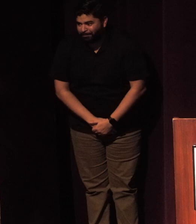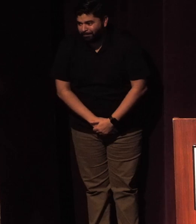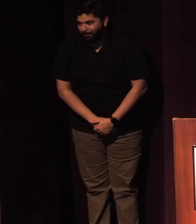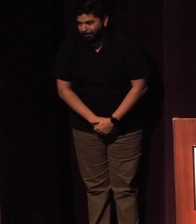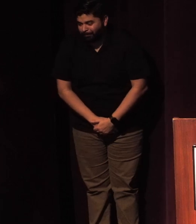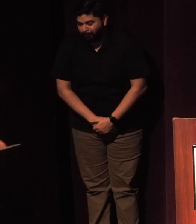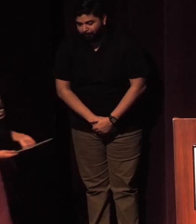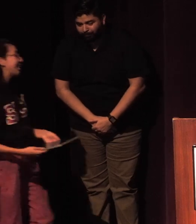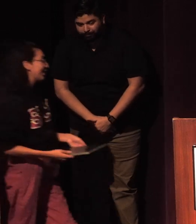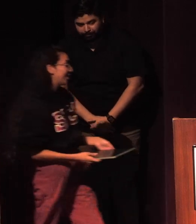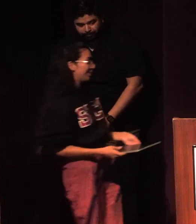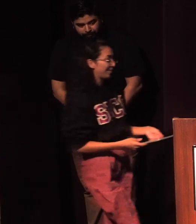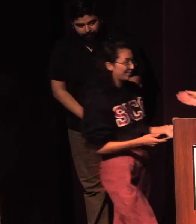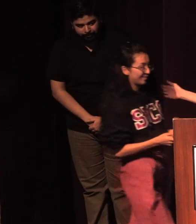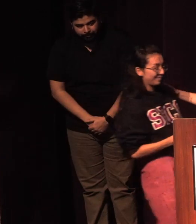So let's give a warm welcome to Alexandra.